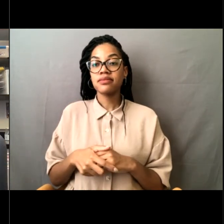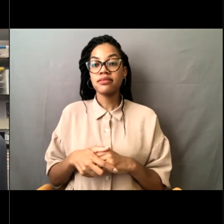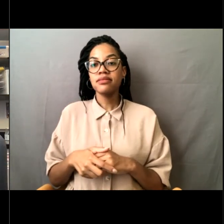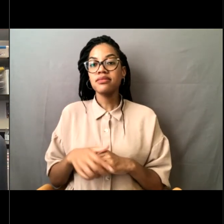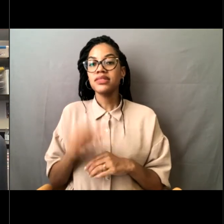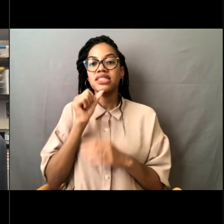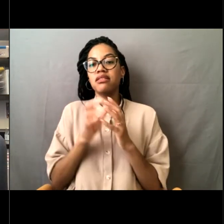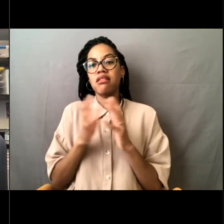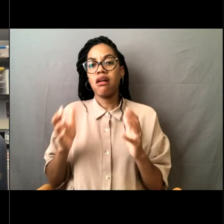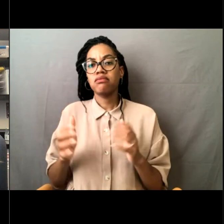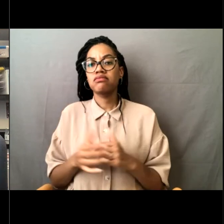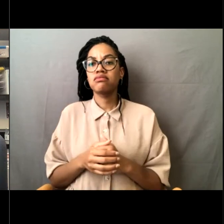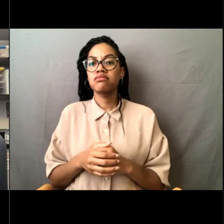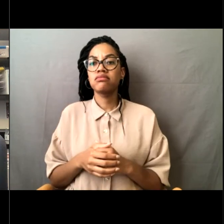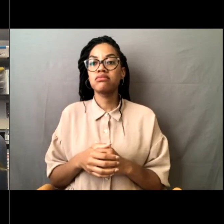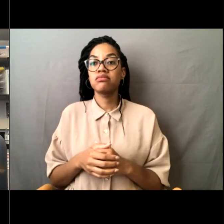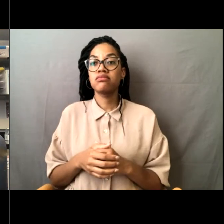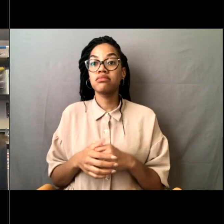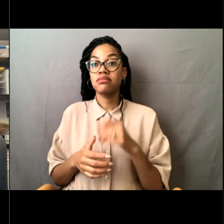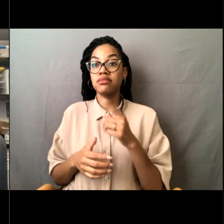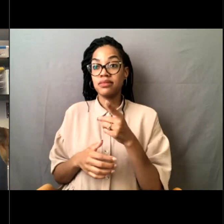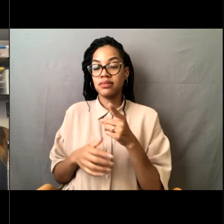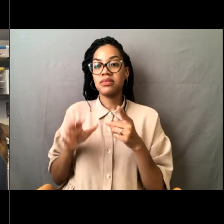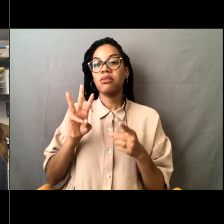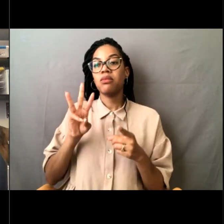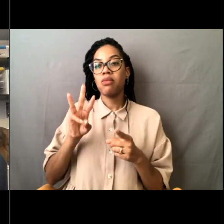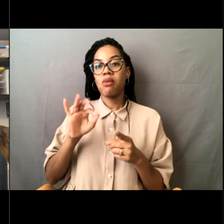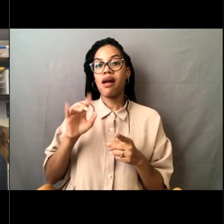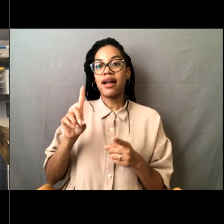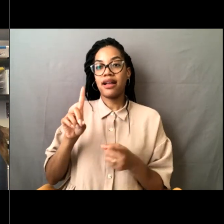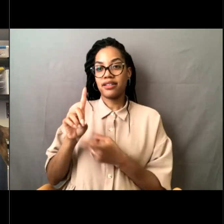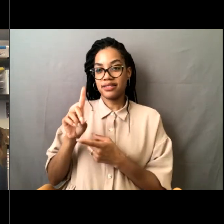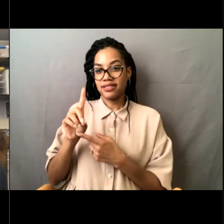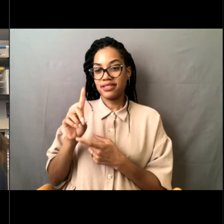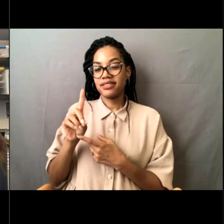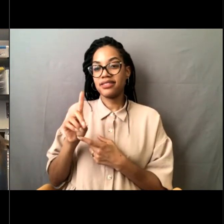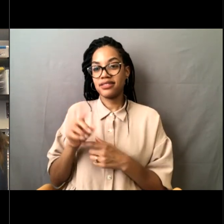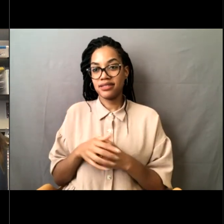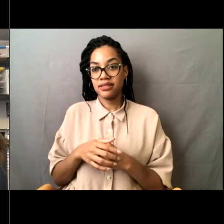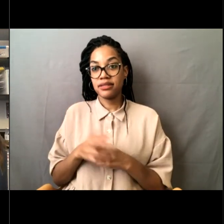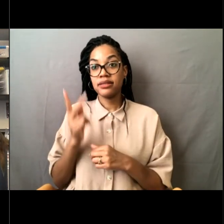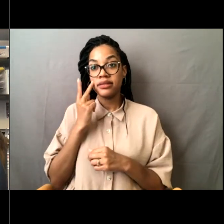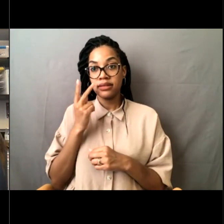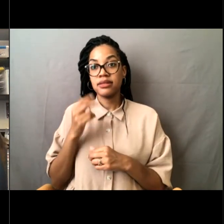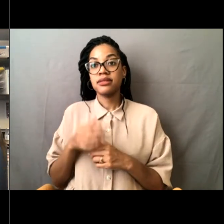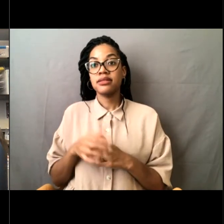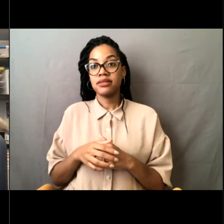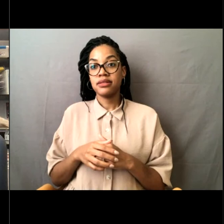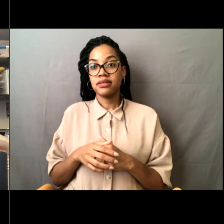And so this is a wild fish, just to give you a sneak peek at this fish. You can see it has two pectoral fins,